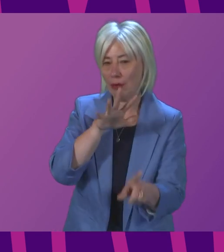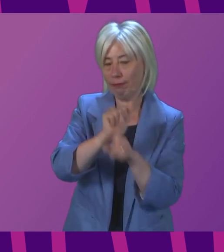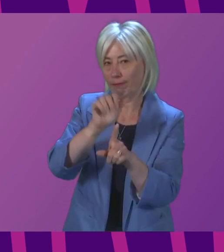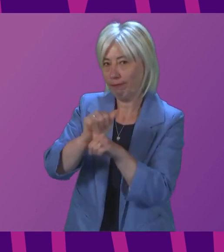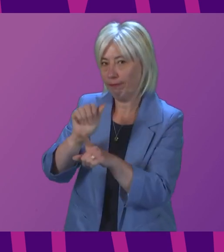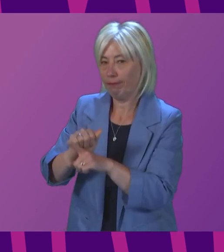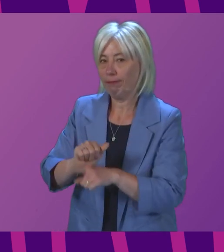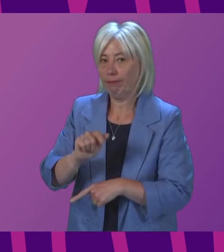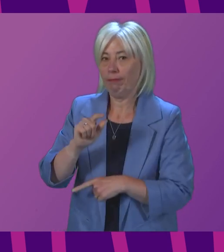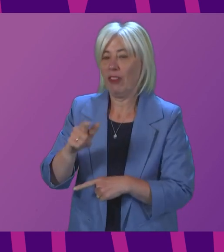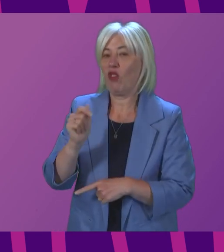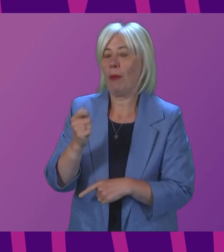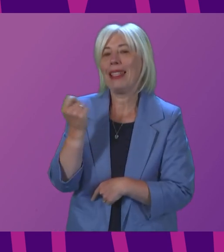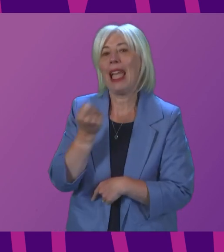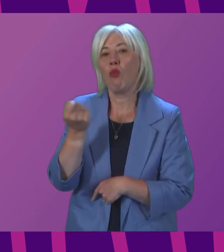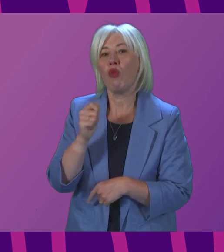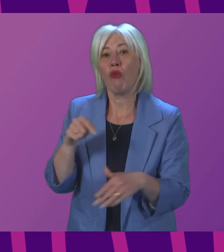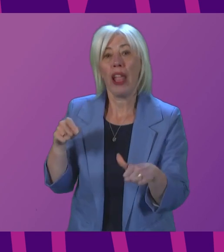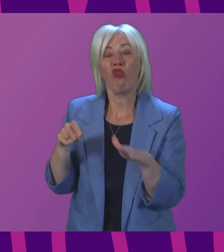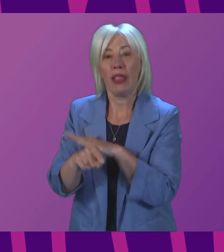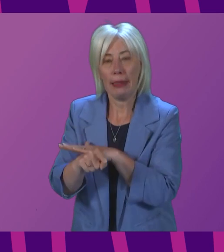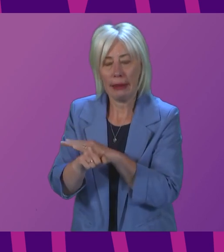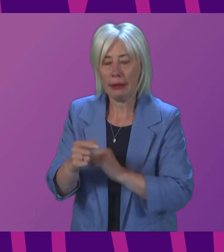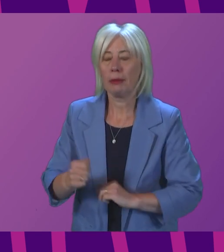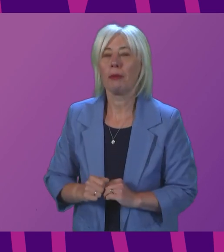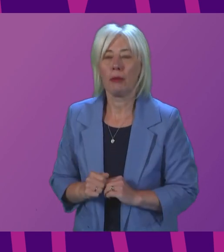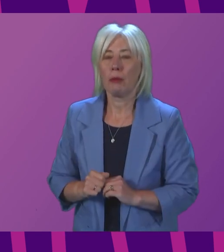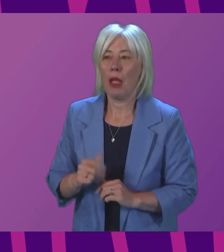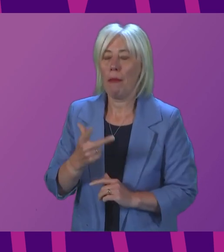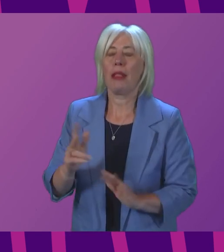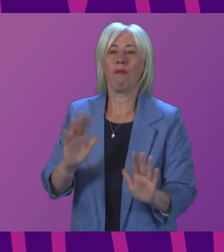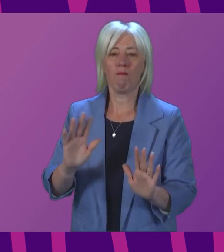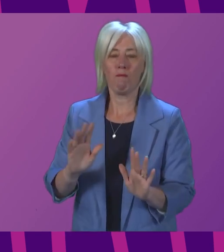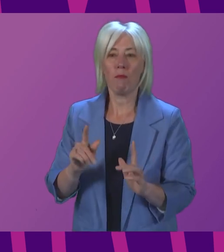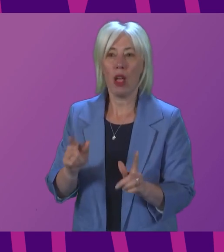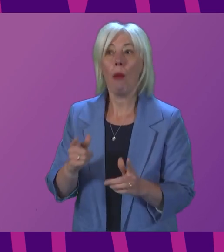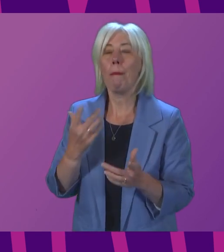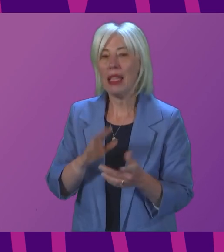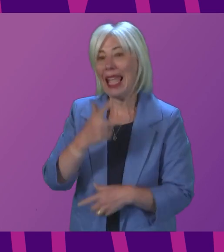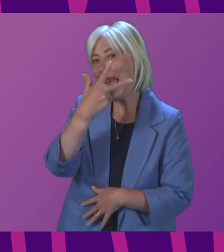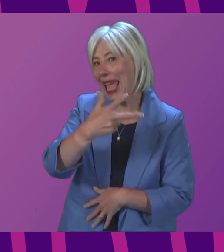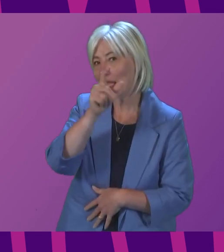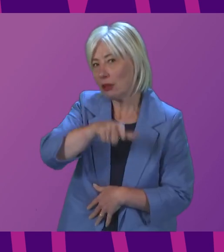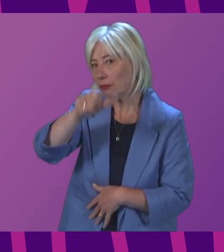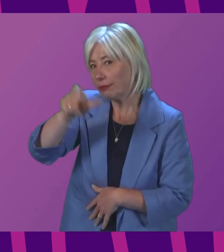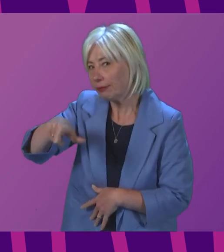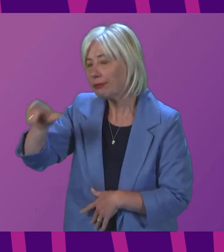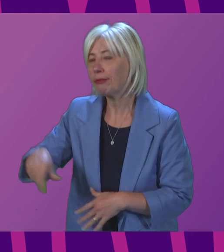grant of temporary release cases that have been identified. There were, as I said, eight cases.